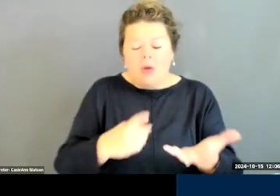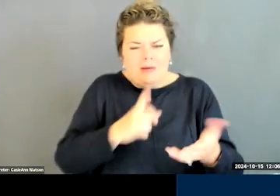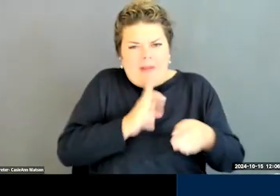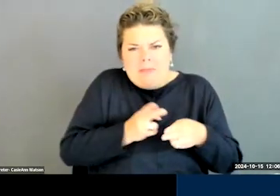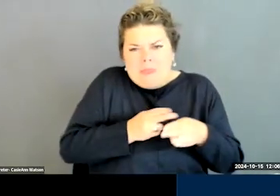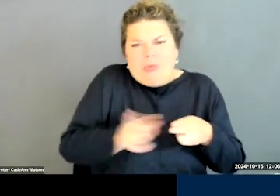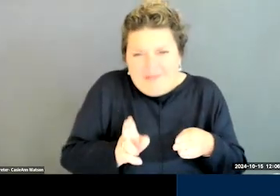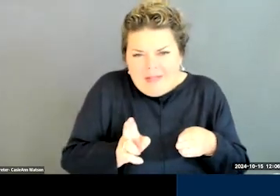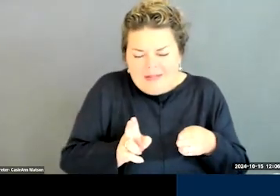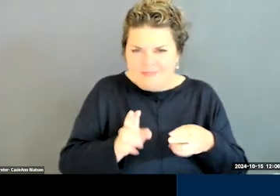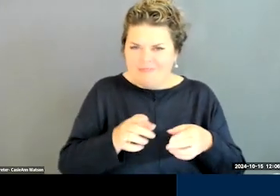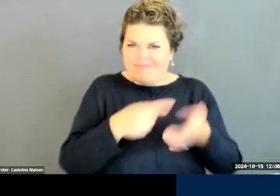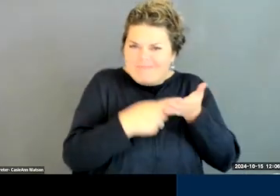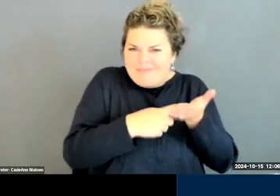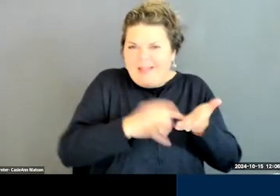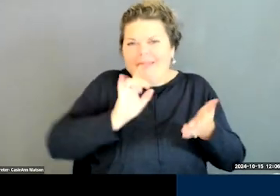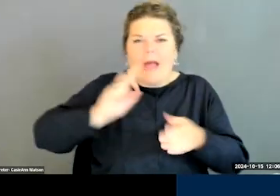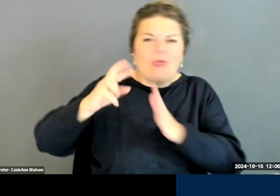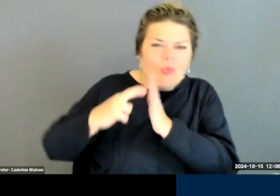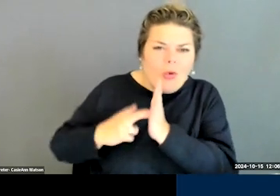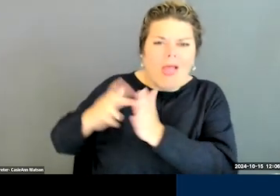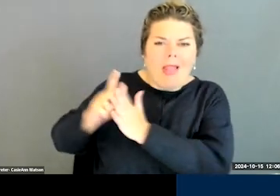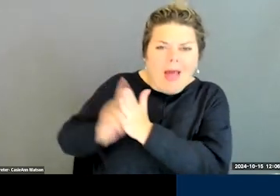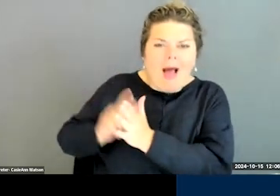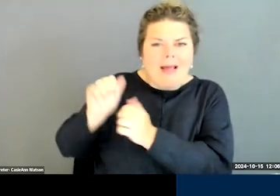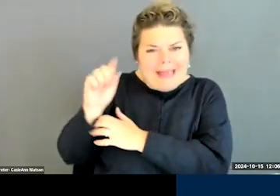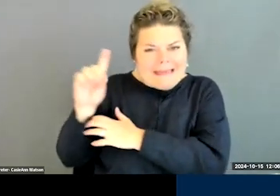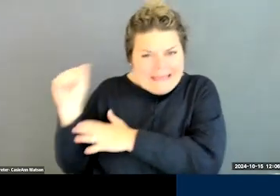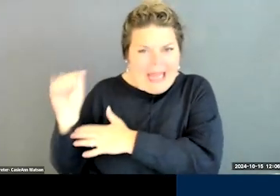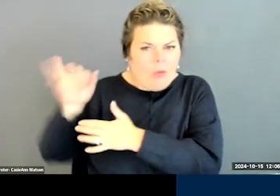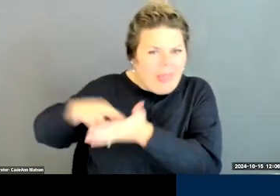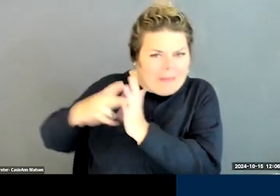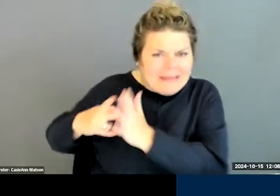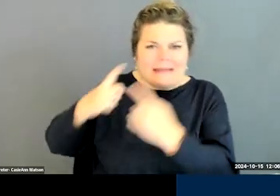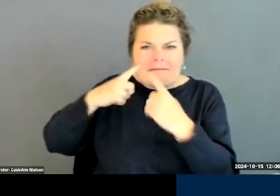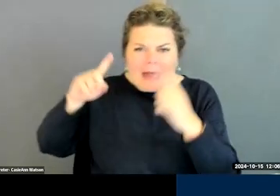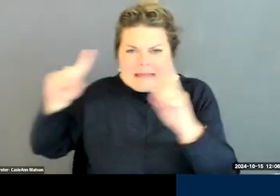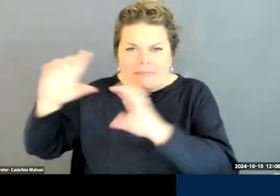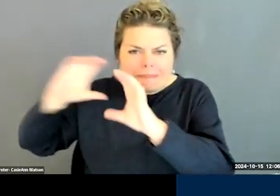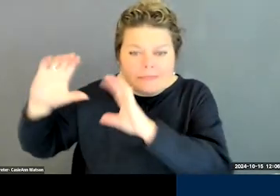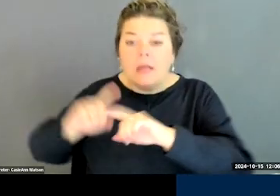talk about the regulations under the ADA about effective communication, but instead, we're going to spend a lot of time